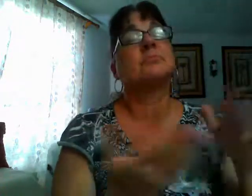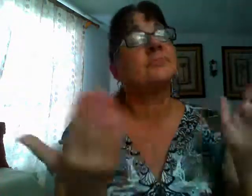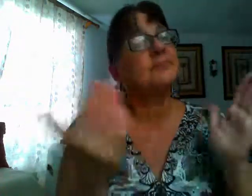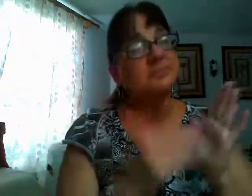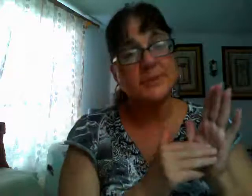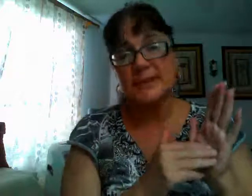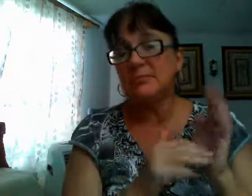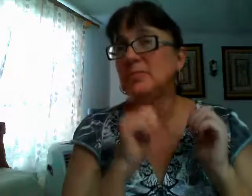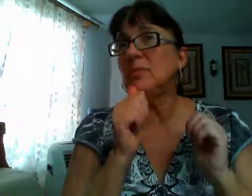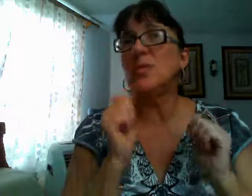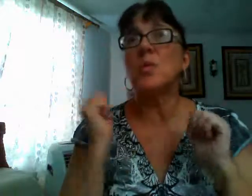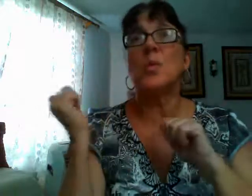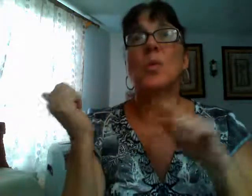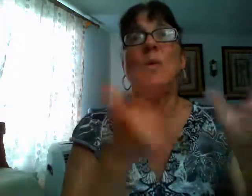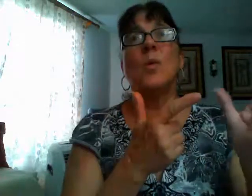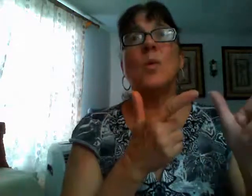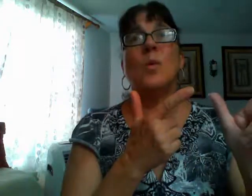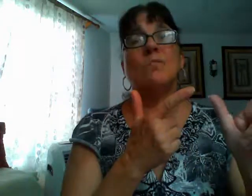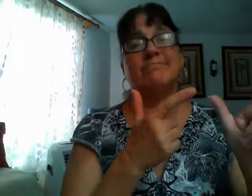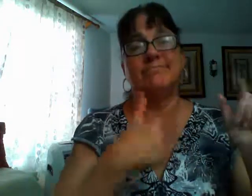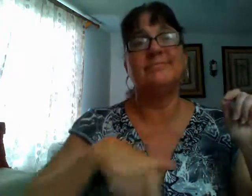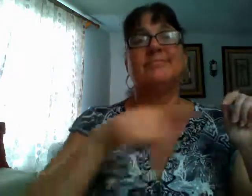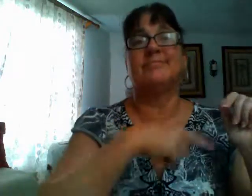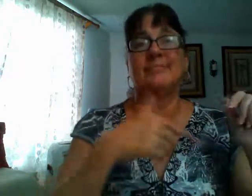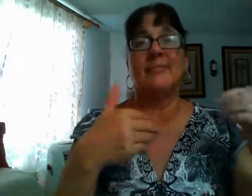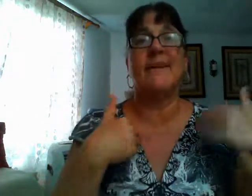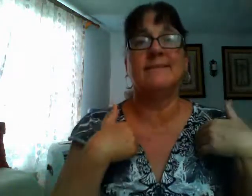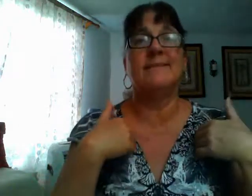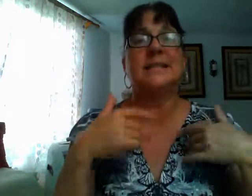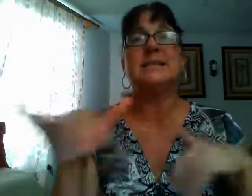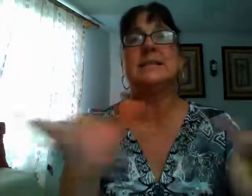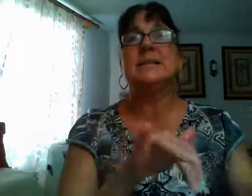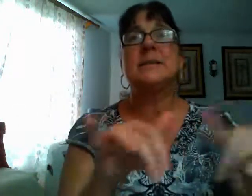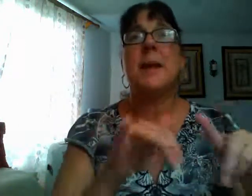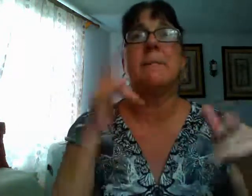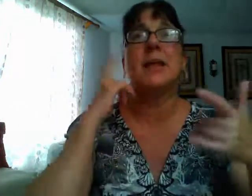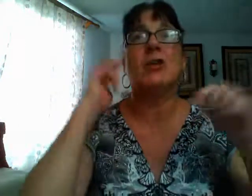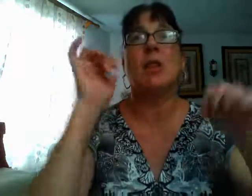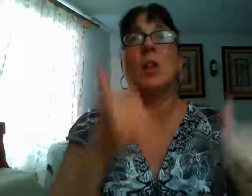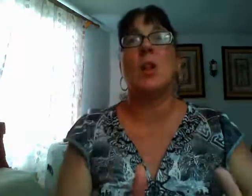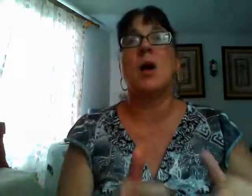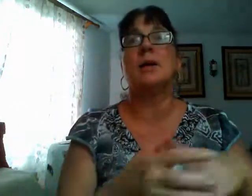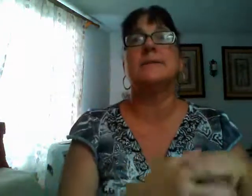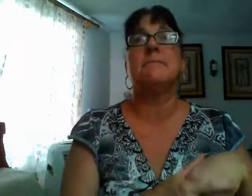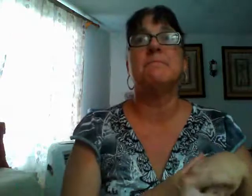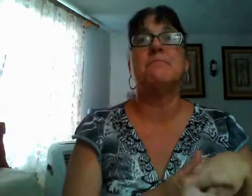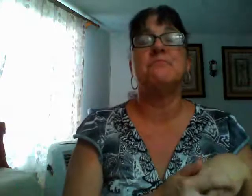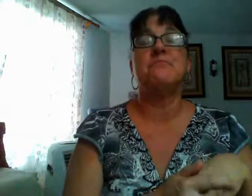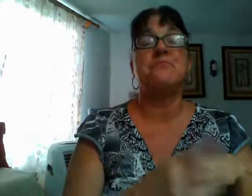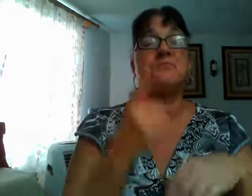Again, not all hearing loss is the same.